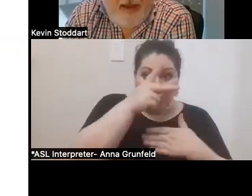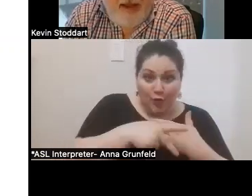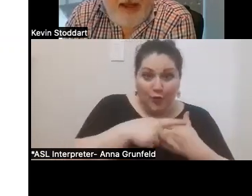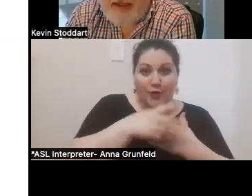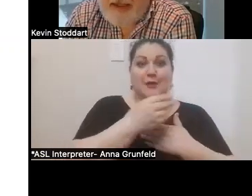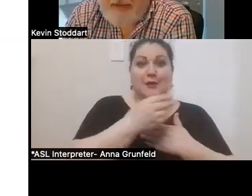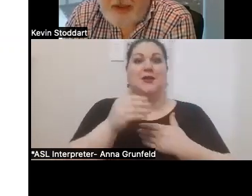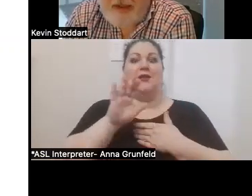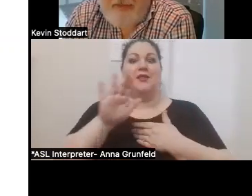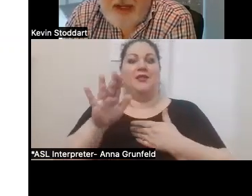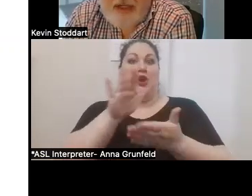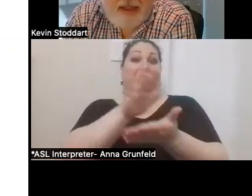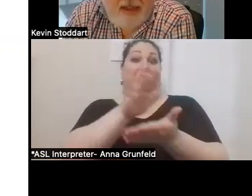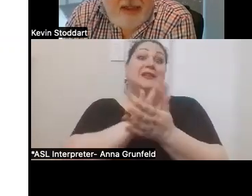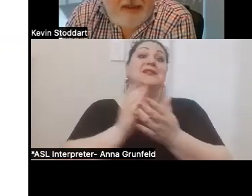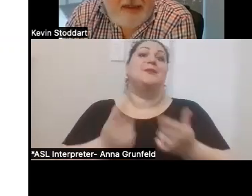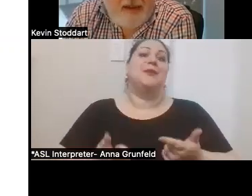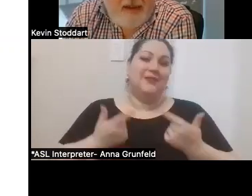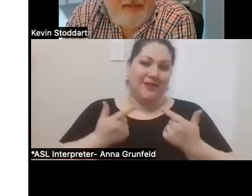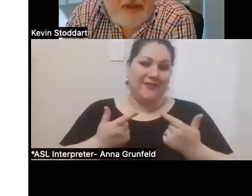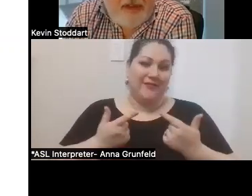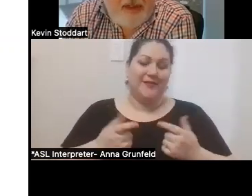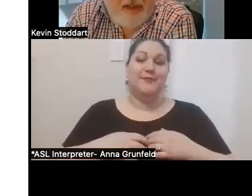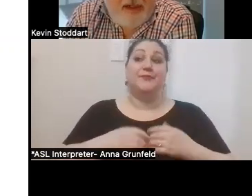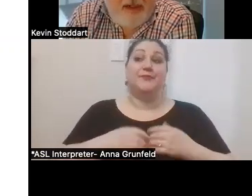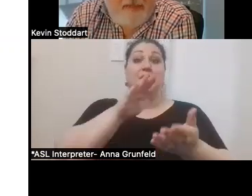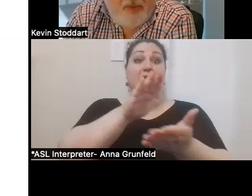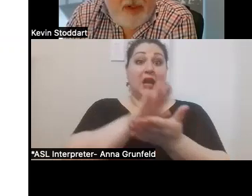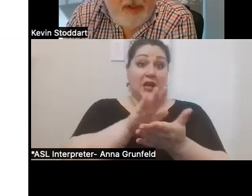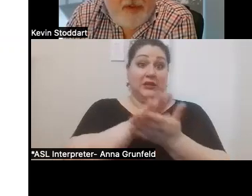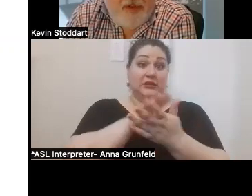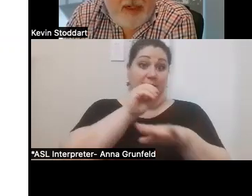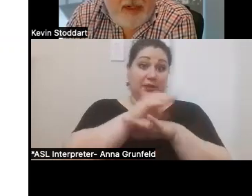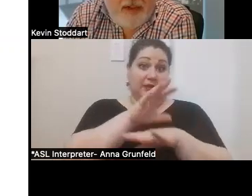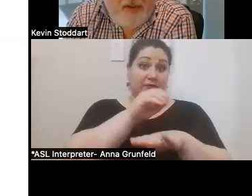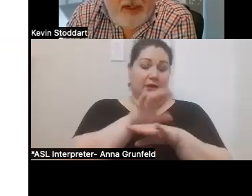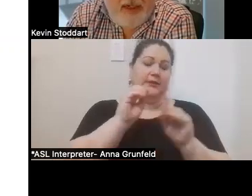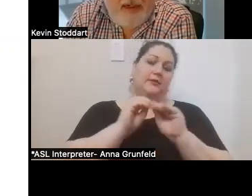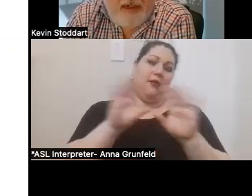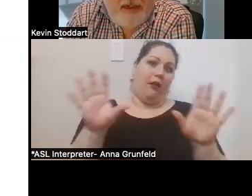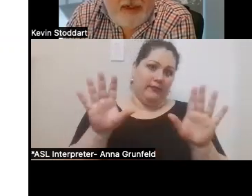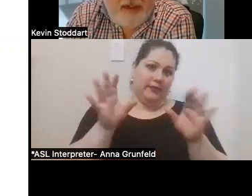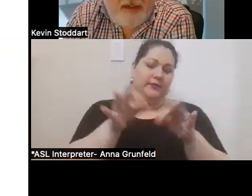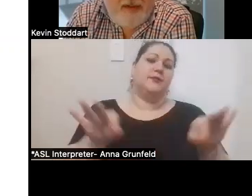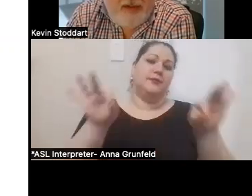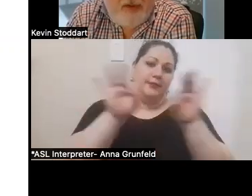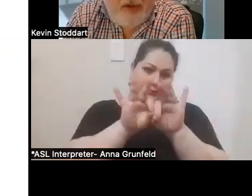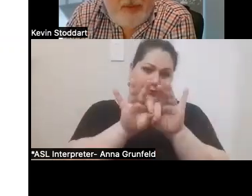Academic advising is obviously an important ingredient to the treatment